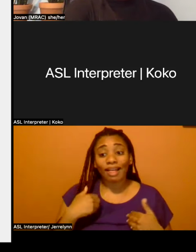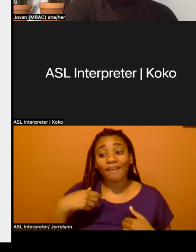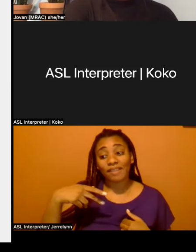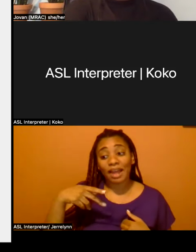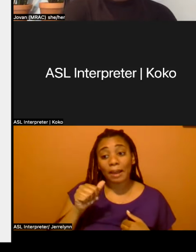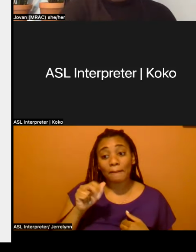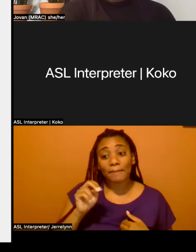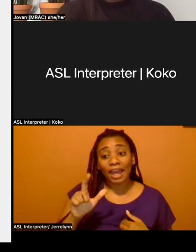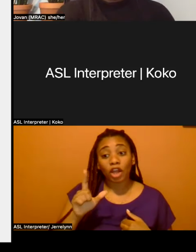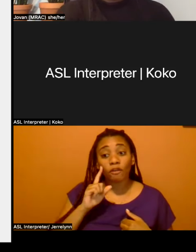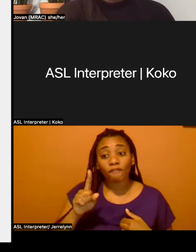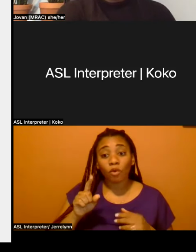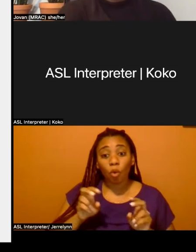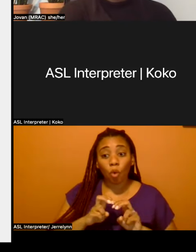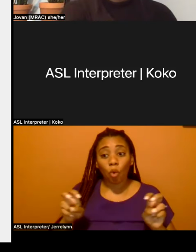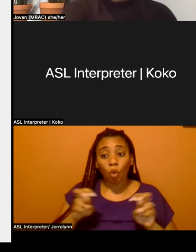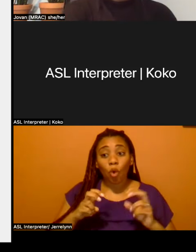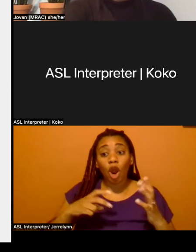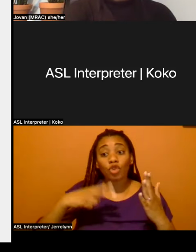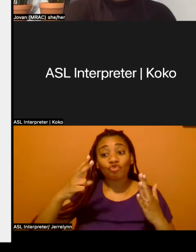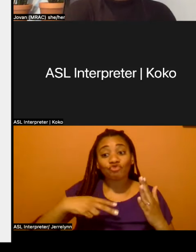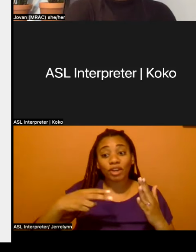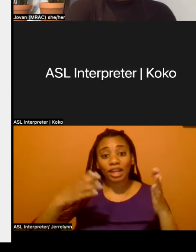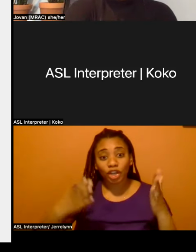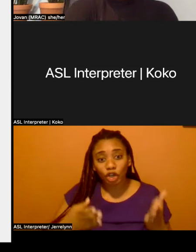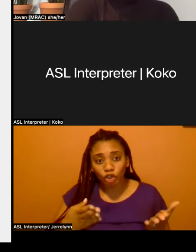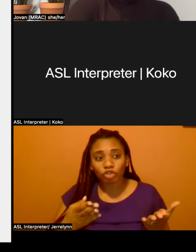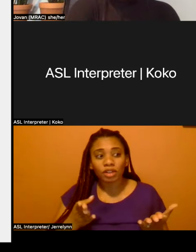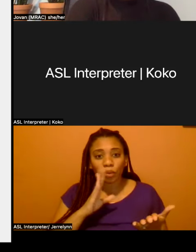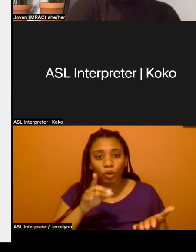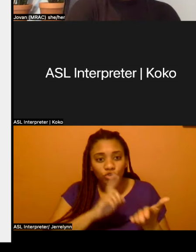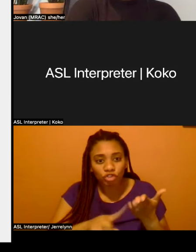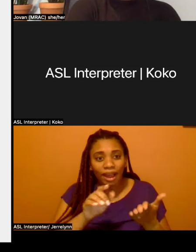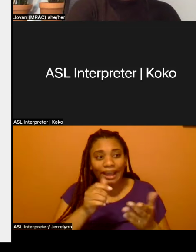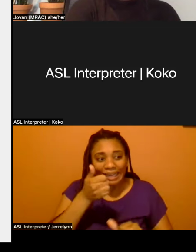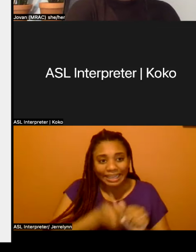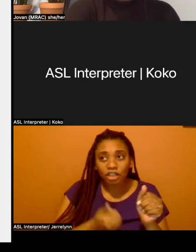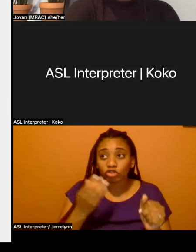that will review each submission for eligibility. And based on the information